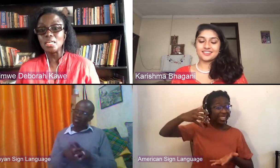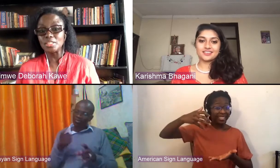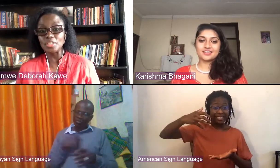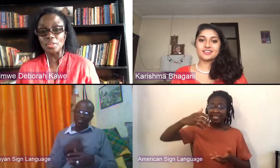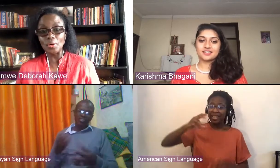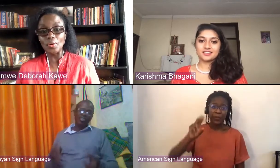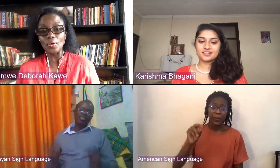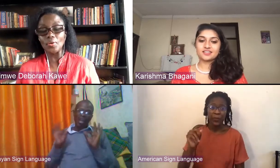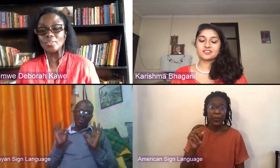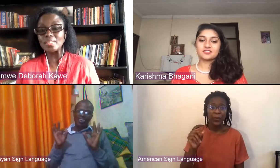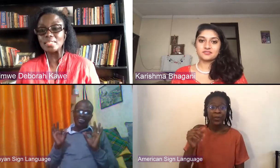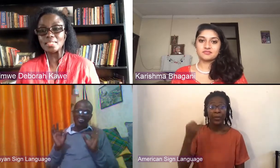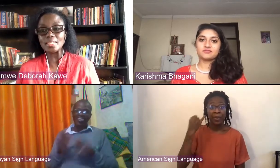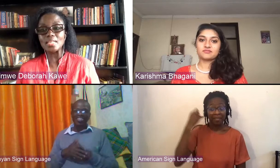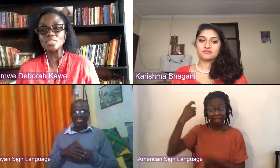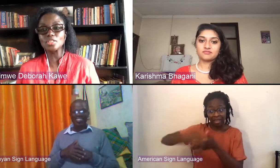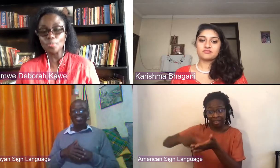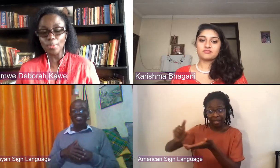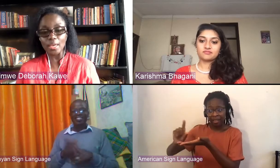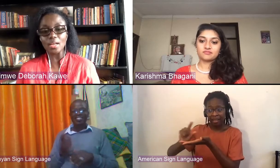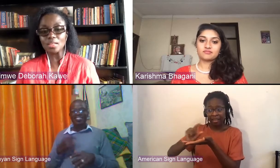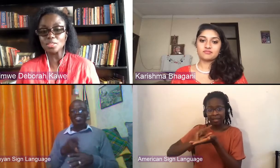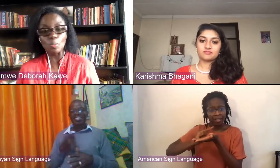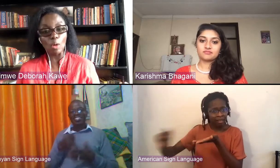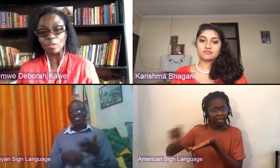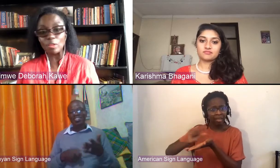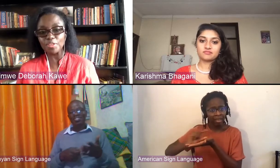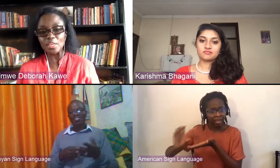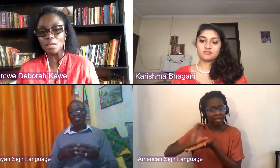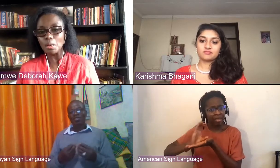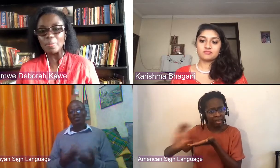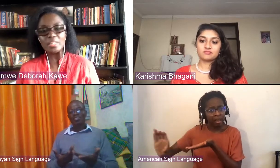Yes, we do charge, you know, audiences to pay a small fee